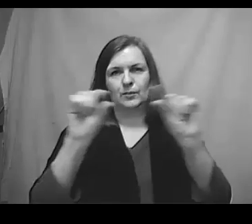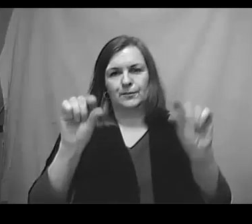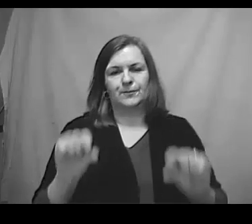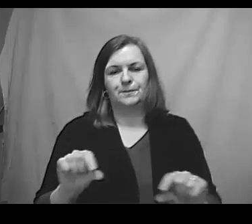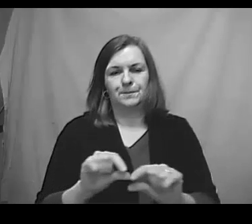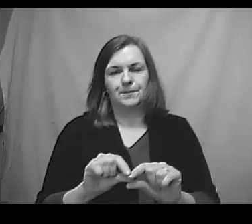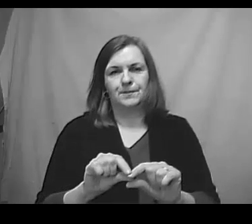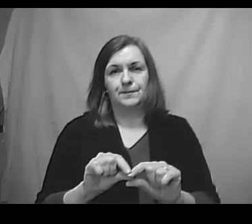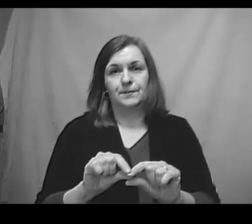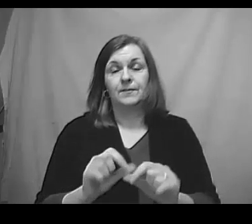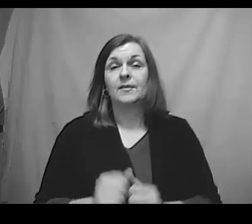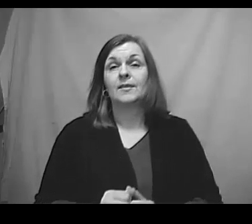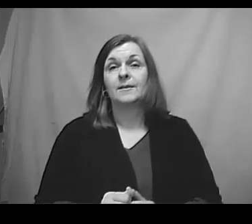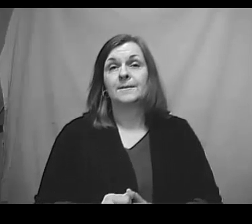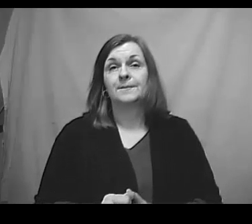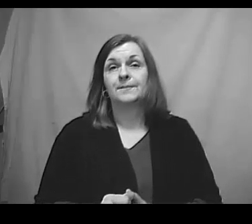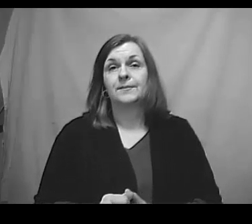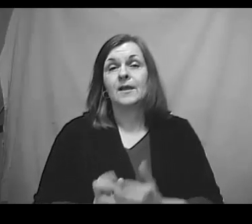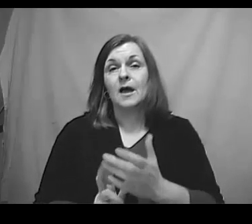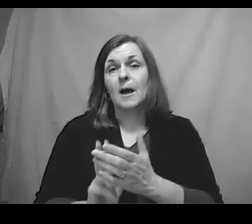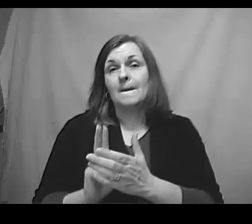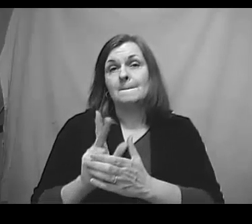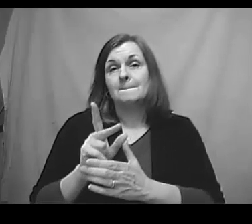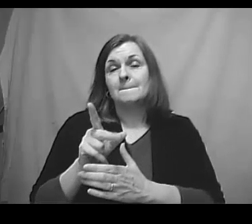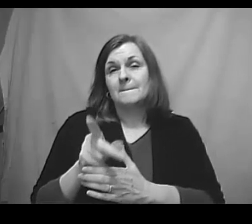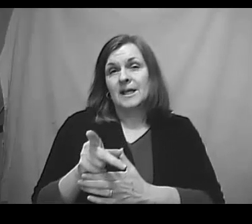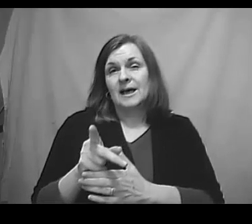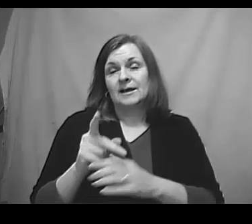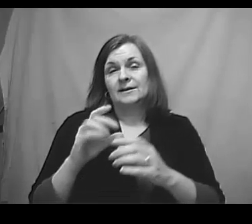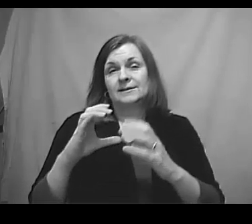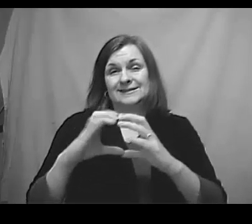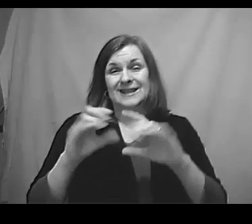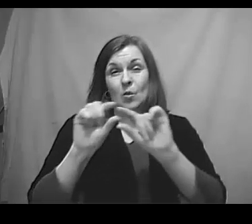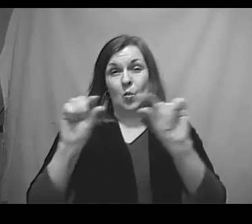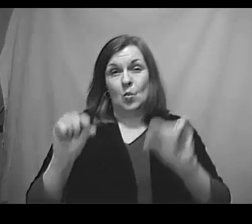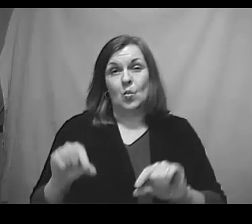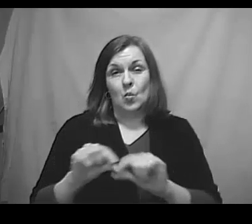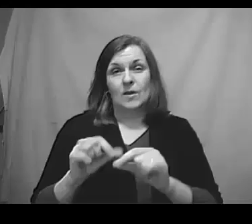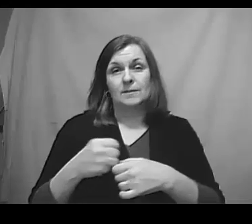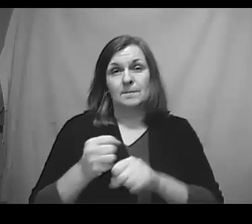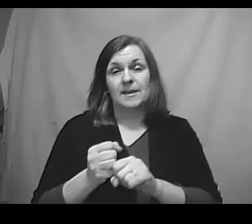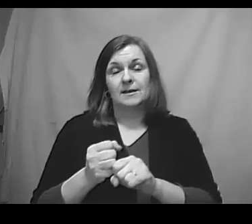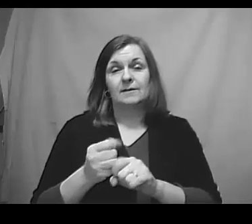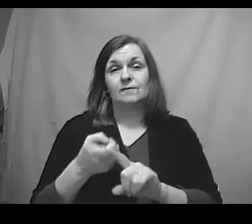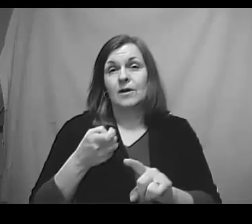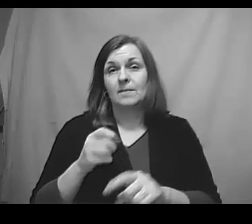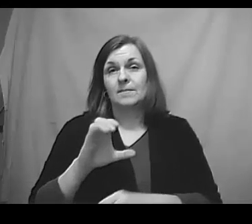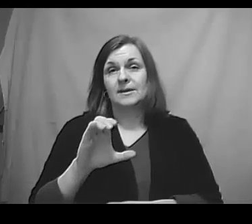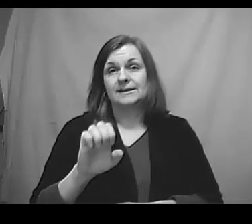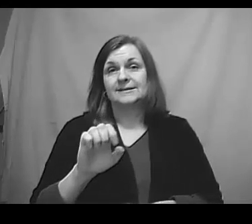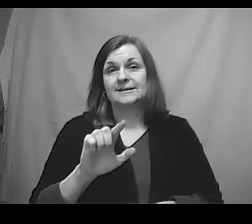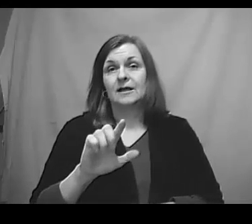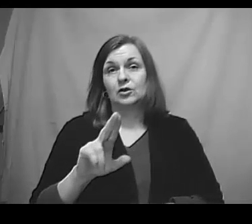in plants we look at that primarily being composed of cellulose